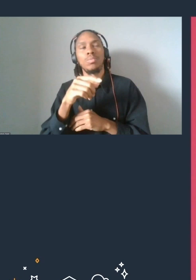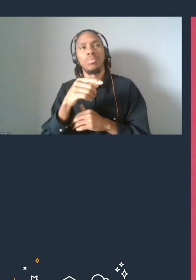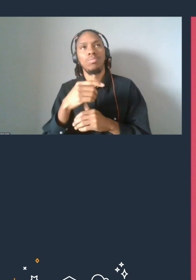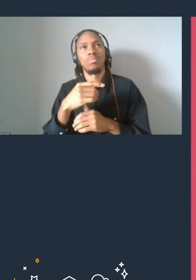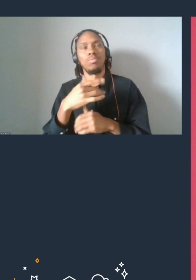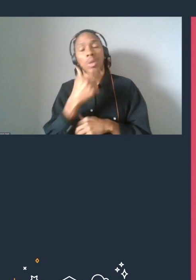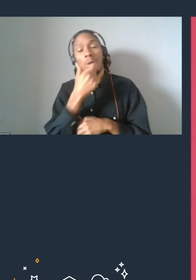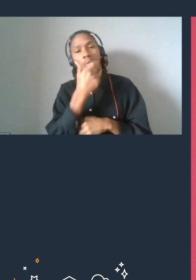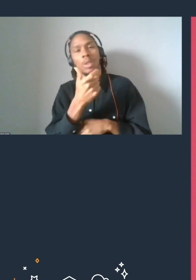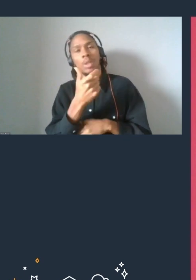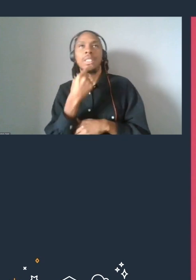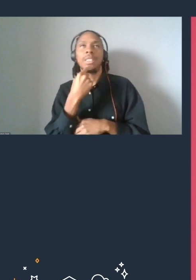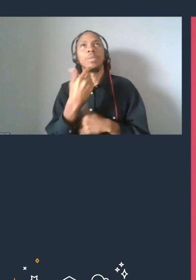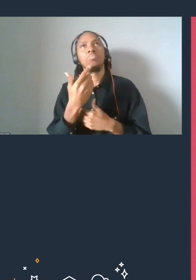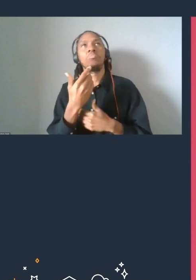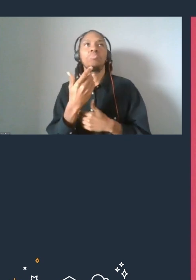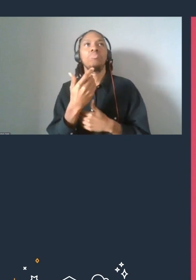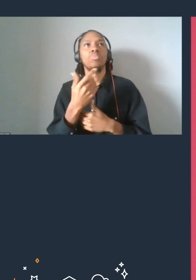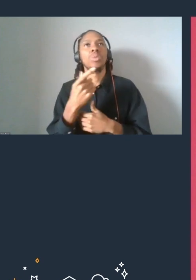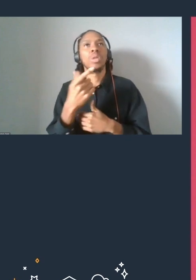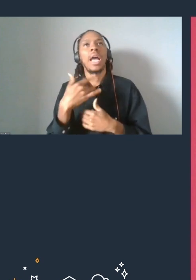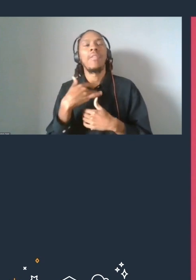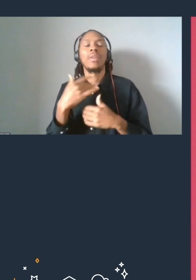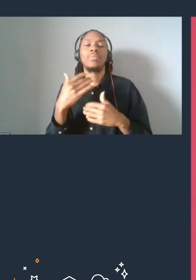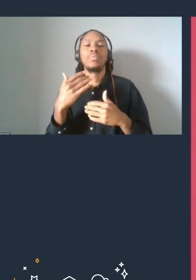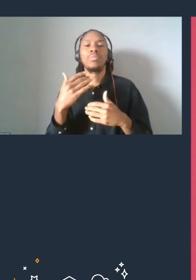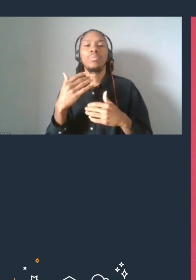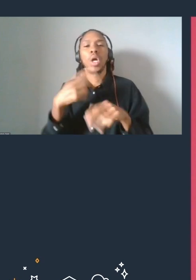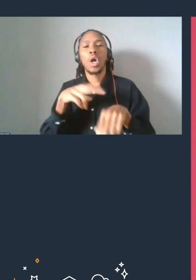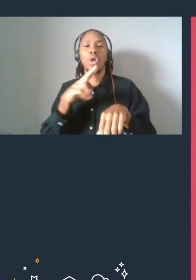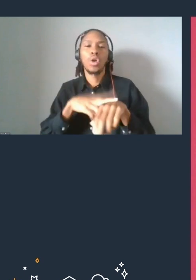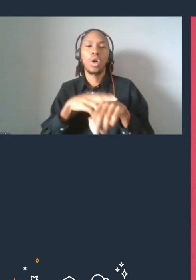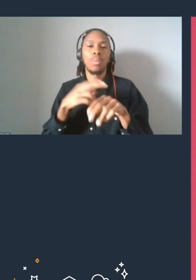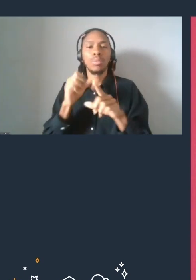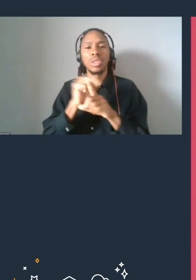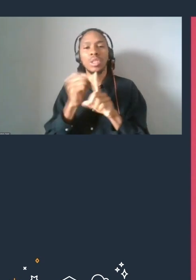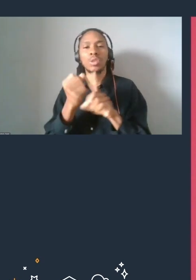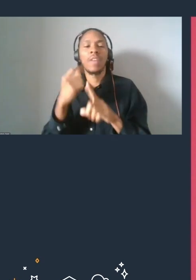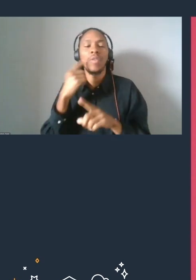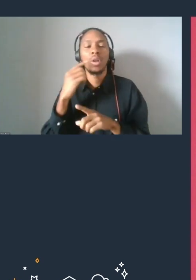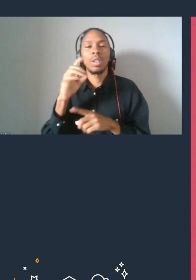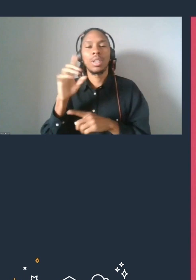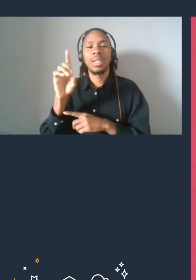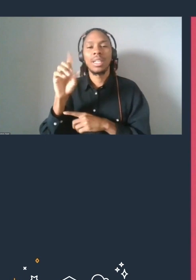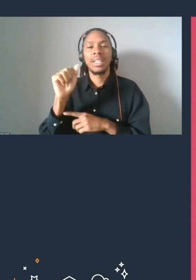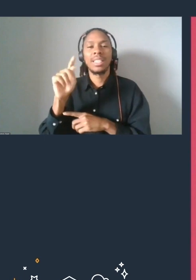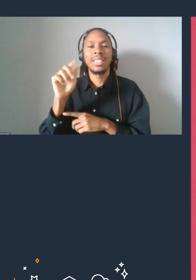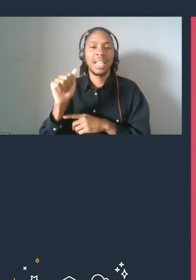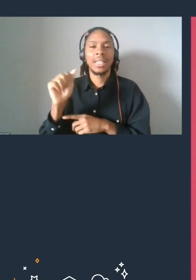I would say a fairly typical use case for data in S3, they have data, it's part of their applications,